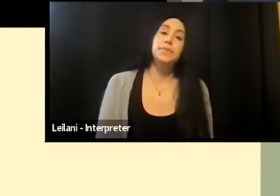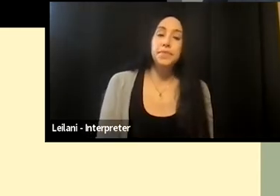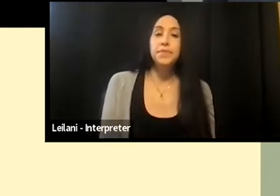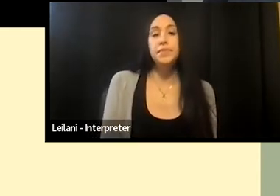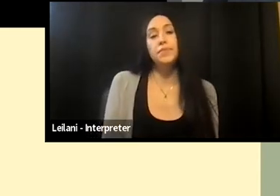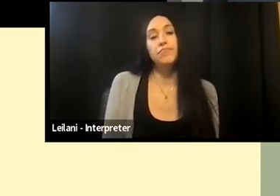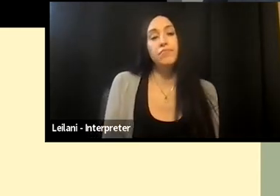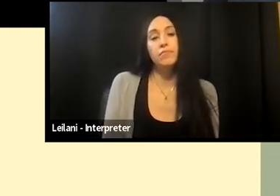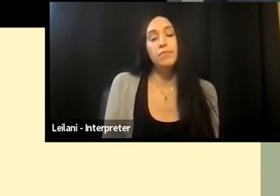And taking a moment